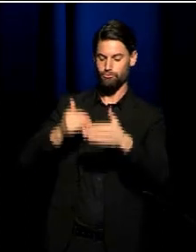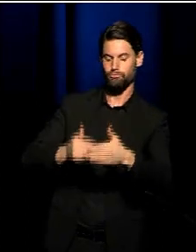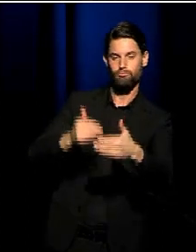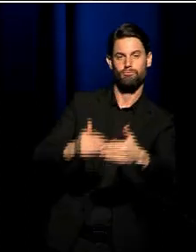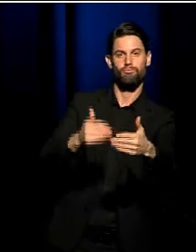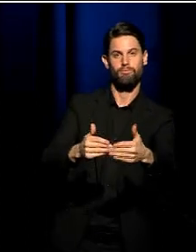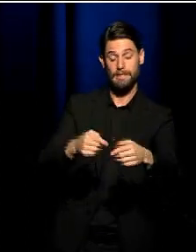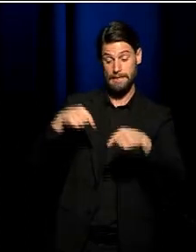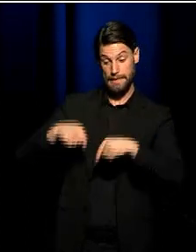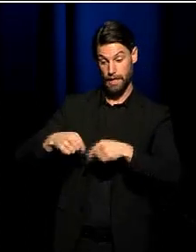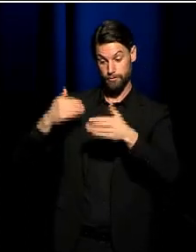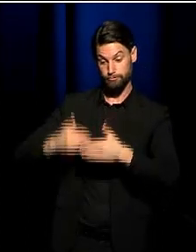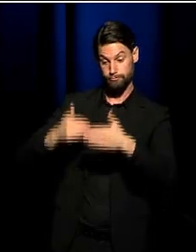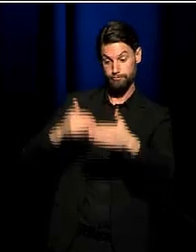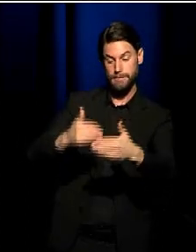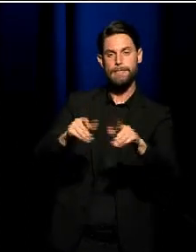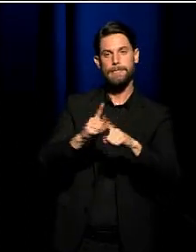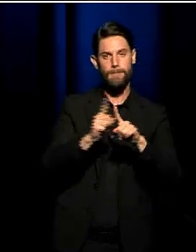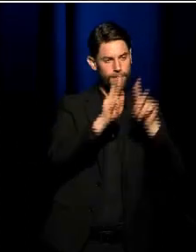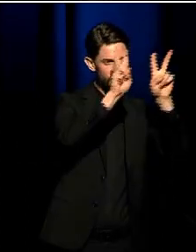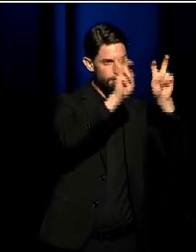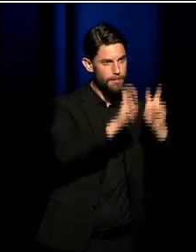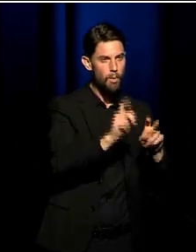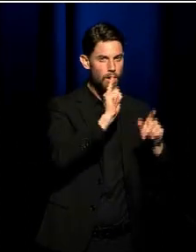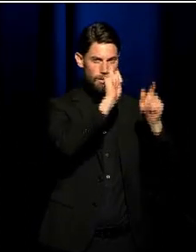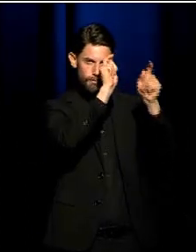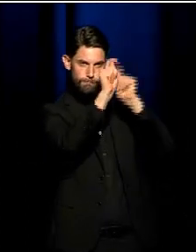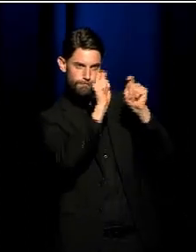domains will be further developed over time and new themes may emerge as a